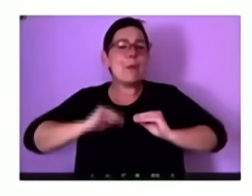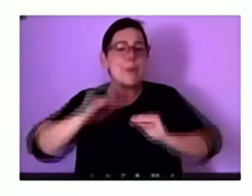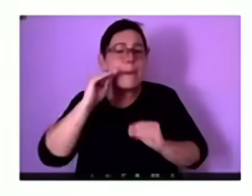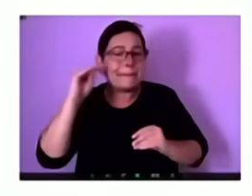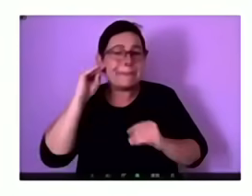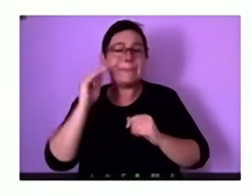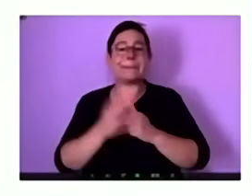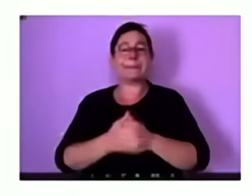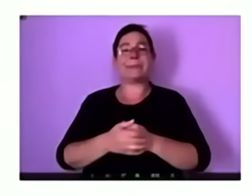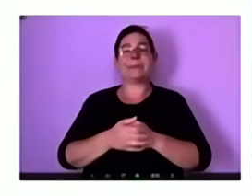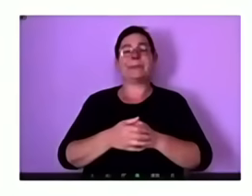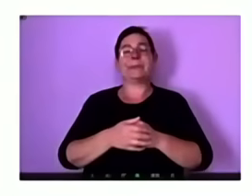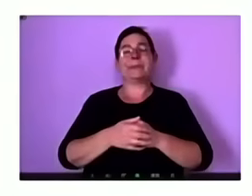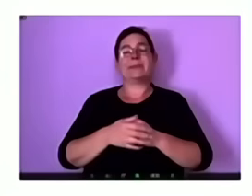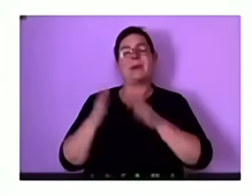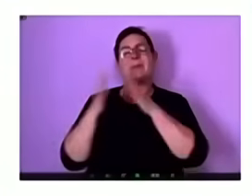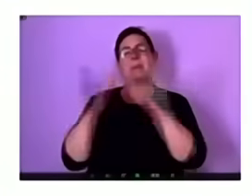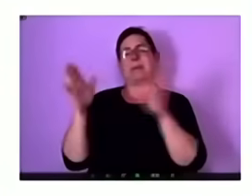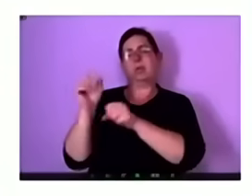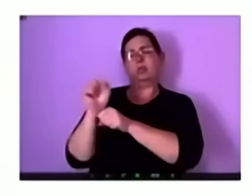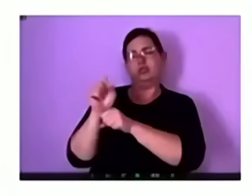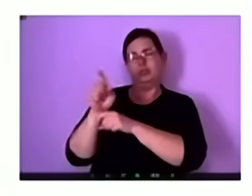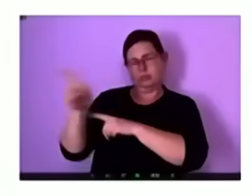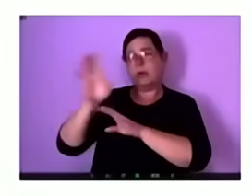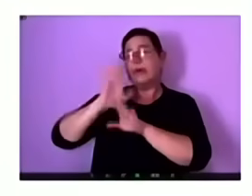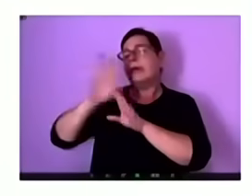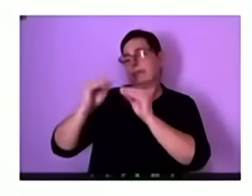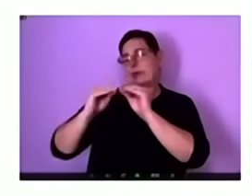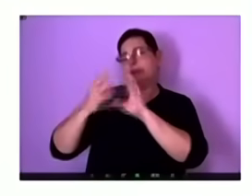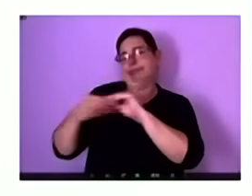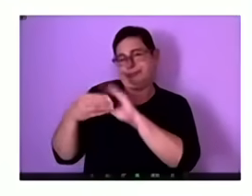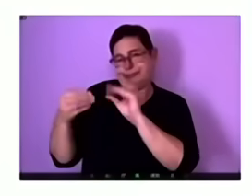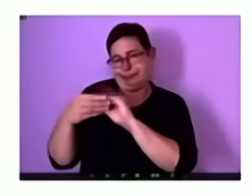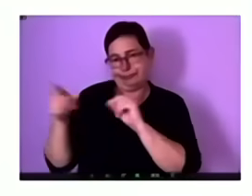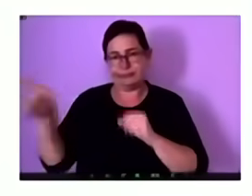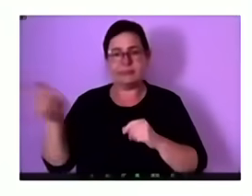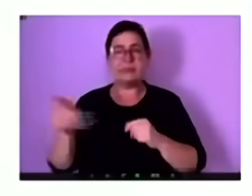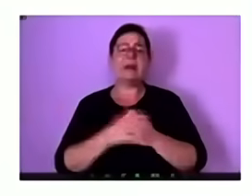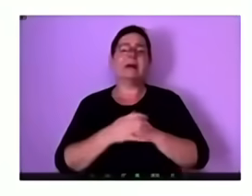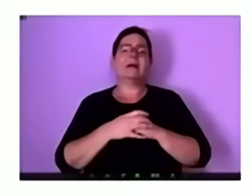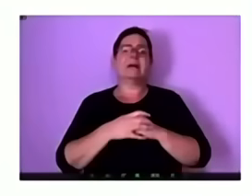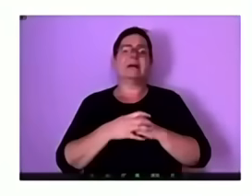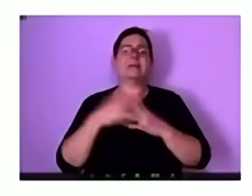BUT AS ALWAYS I HAVE TO SAY OUR FIRST RESPONDERS ARE SECOND TO NONE.